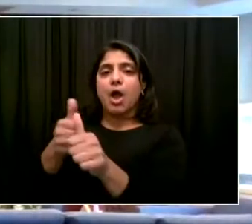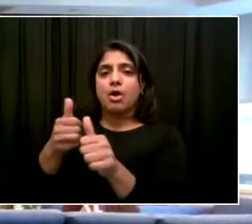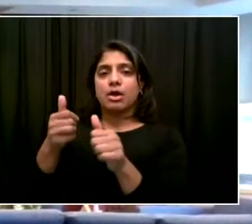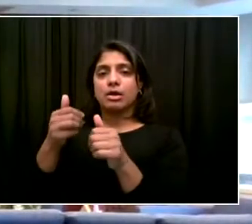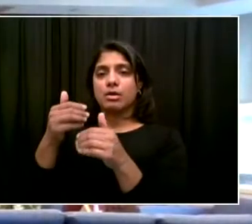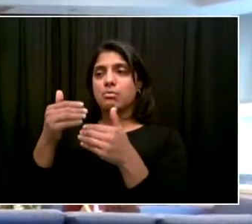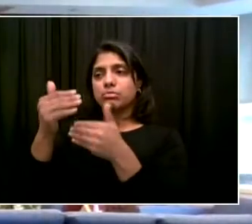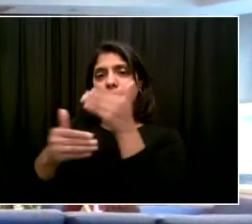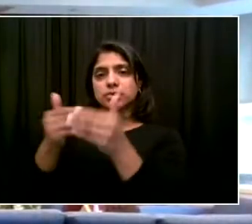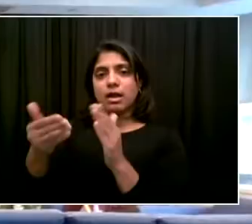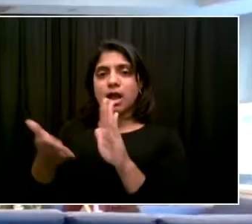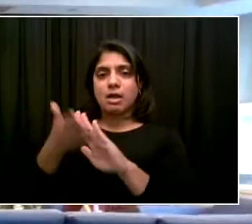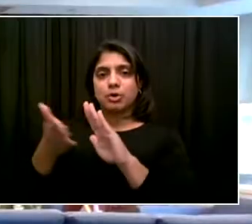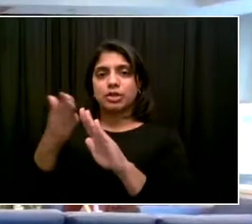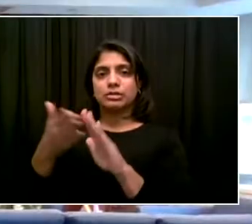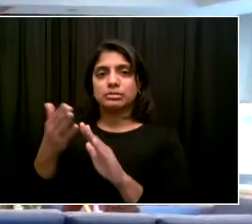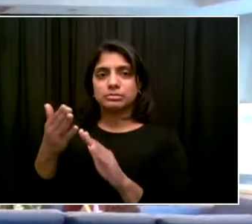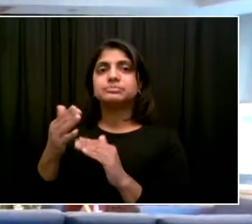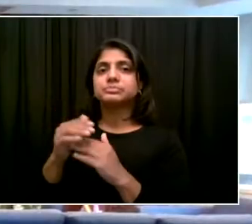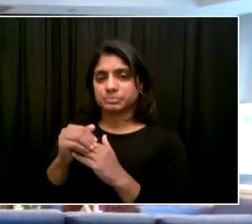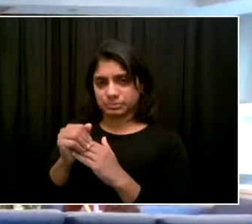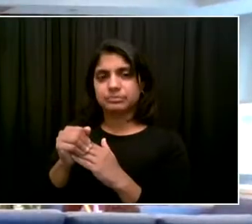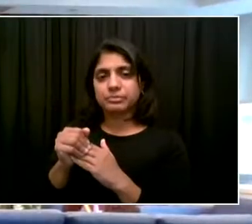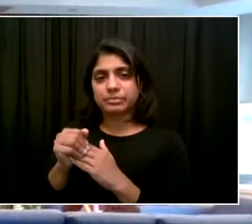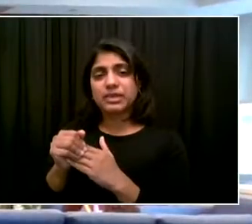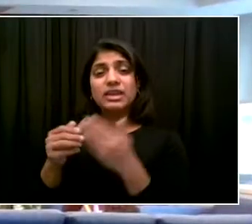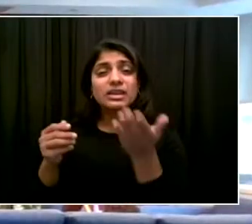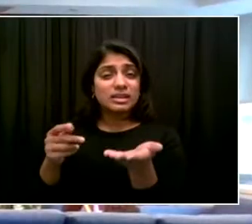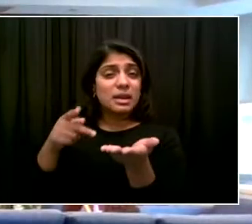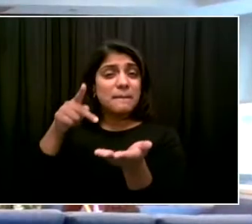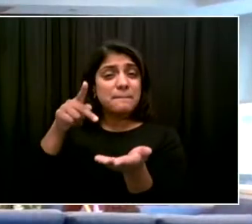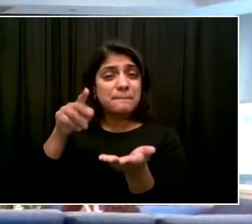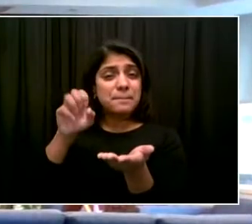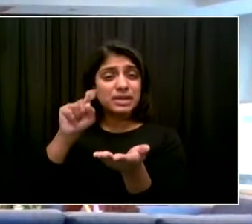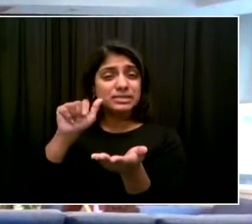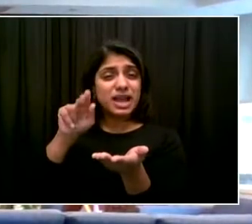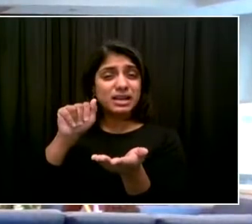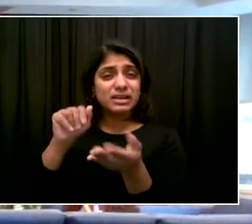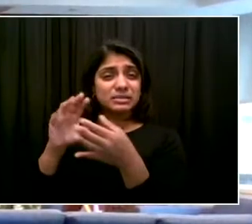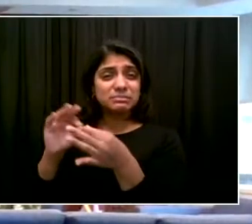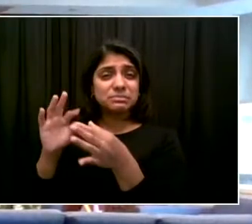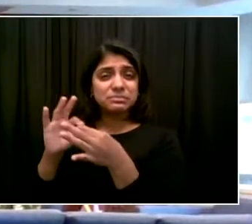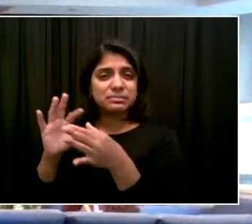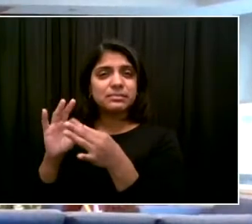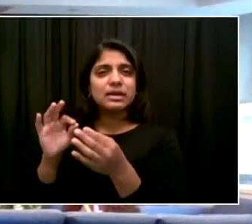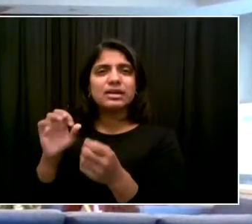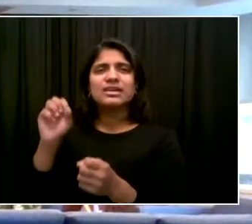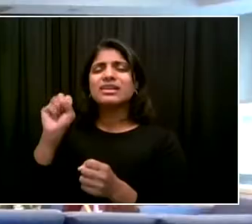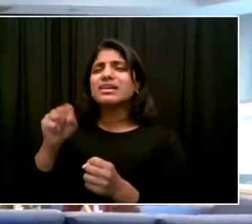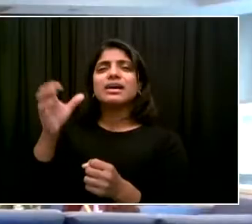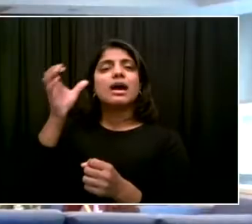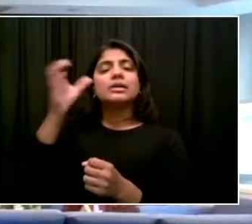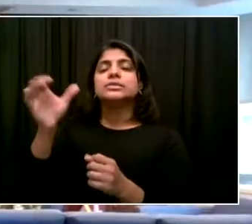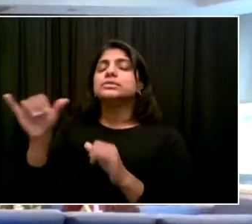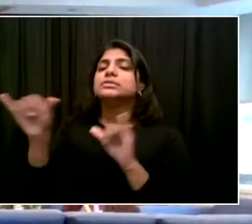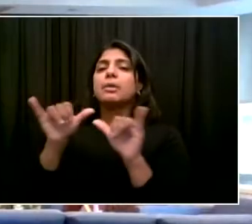CERTIFICATE OR